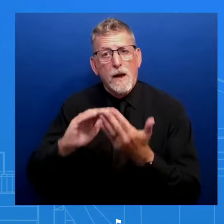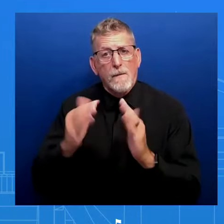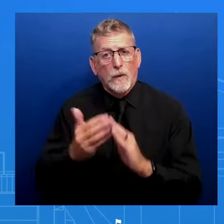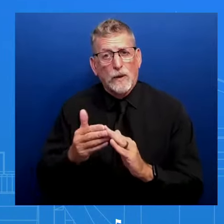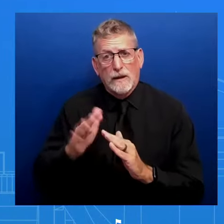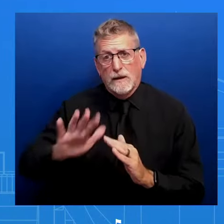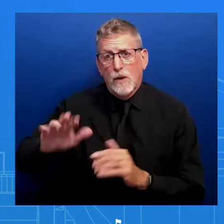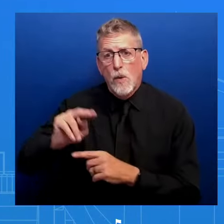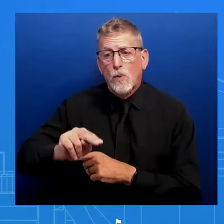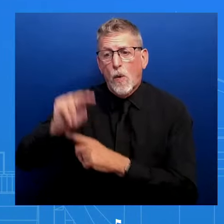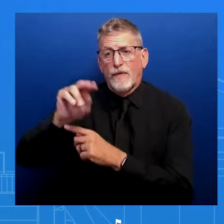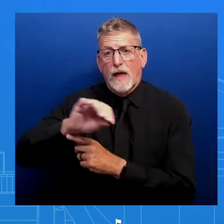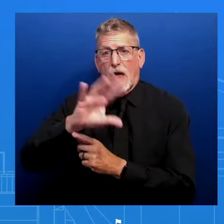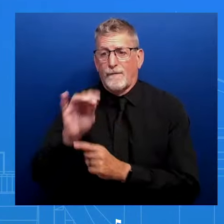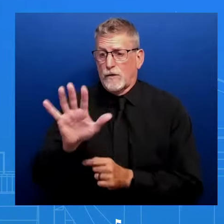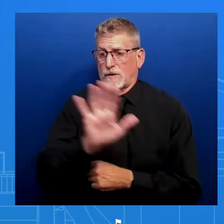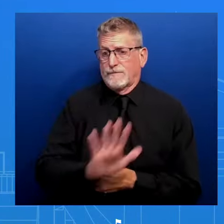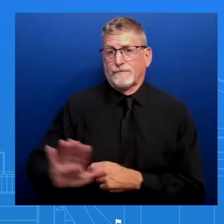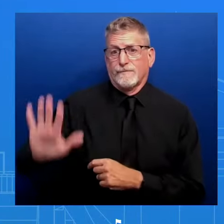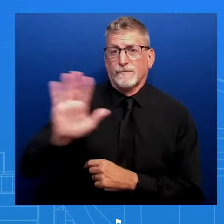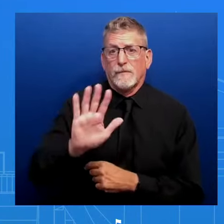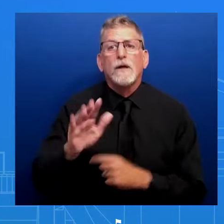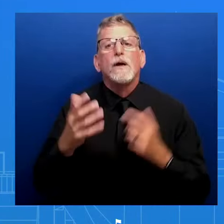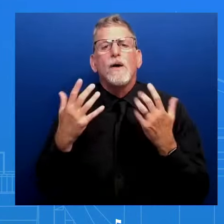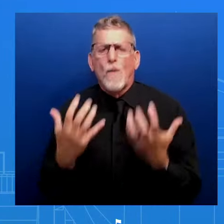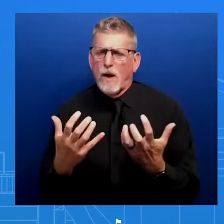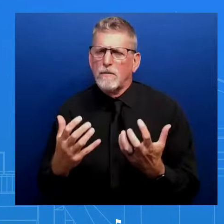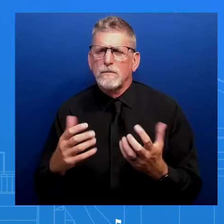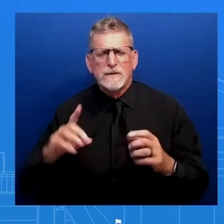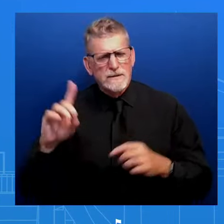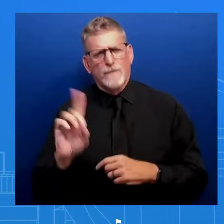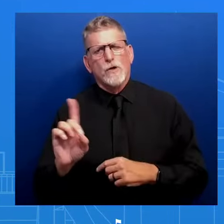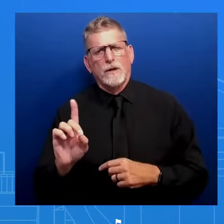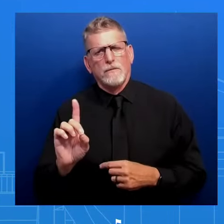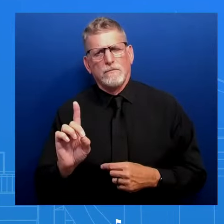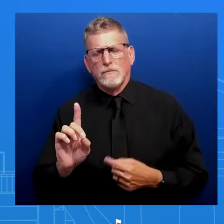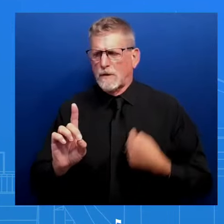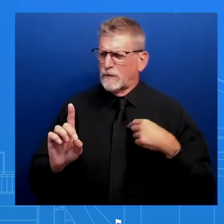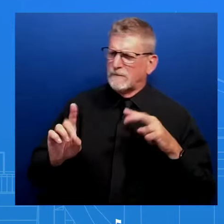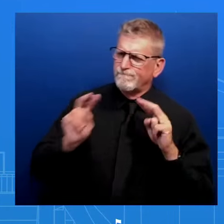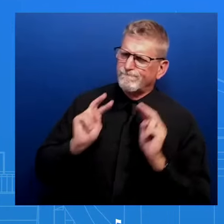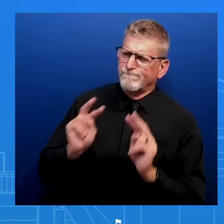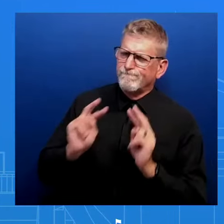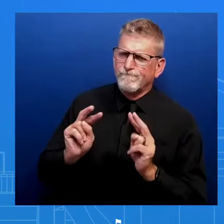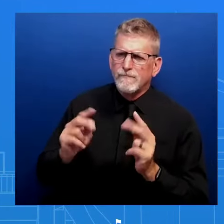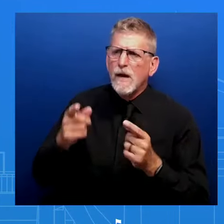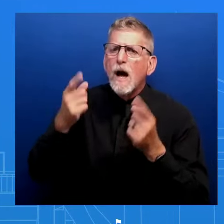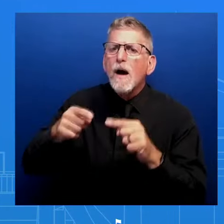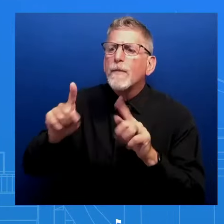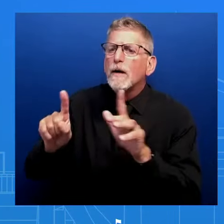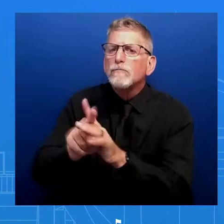And obviously, we're closely monitoring this situation. But it's all unfolding right now, and we're just going to have to stay tuned to it. The Press: The message to Americans